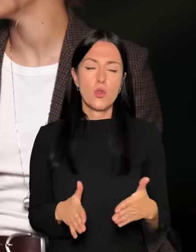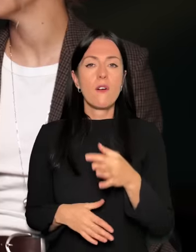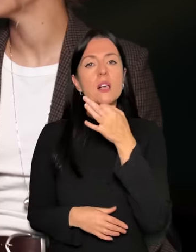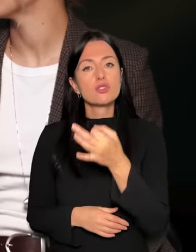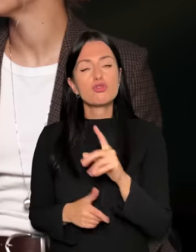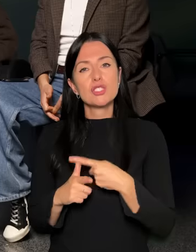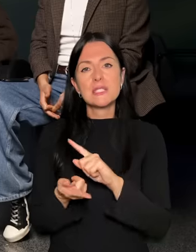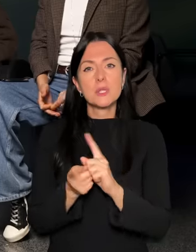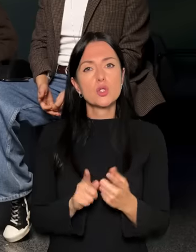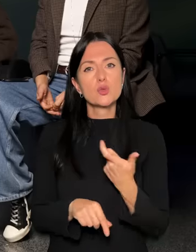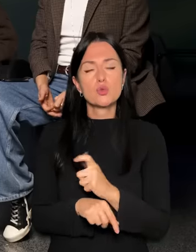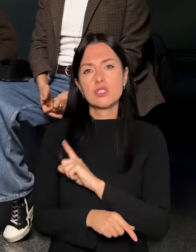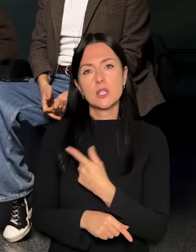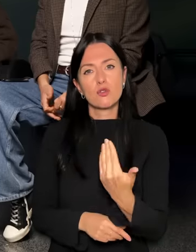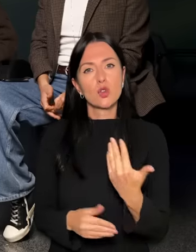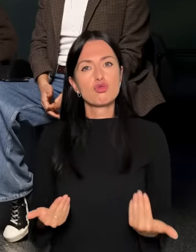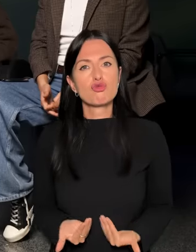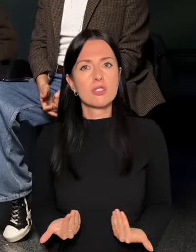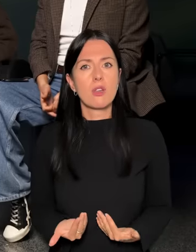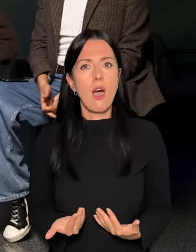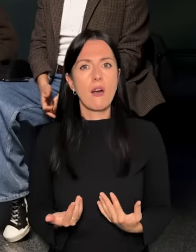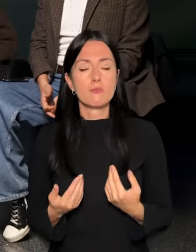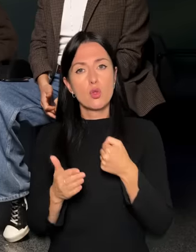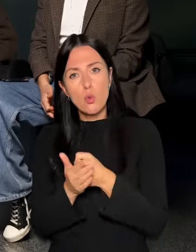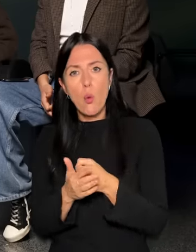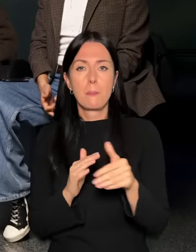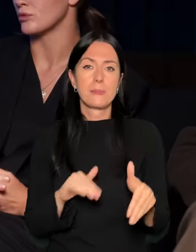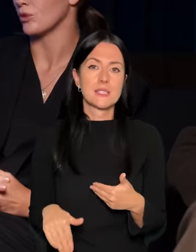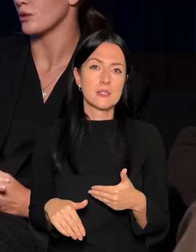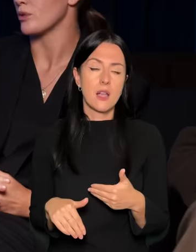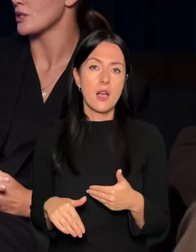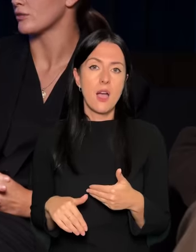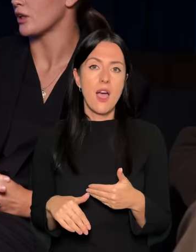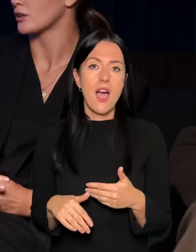That scenario exists, yes. Now, tell me, how much did your lifestyle change before and after losing your arm?